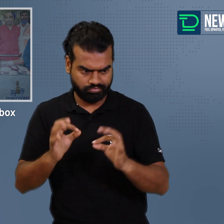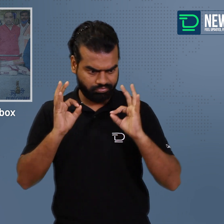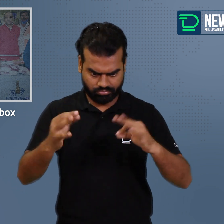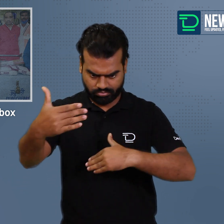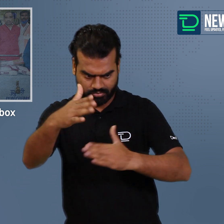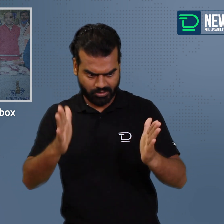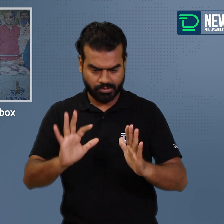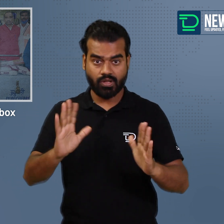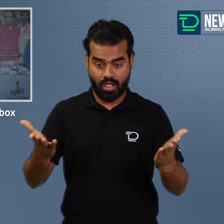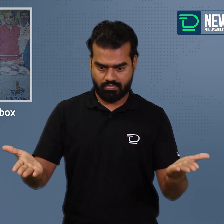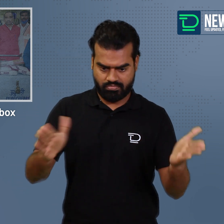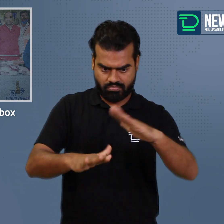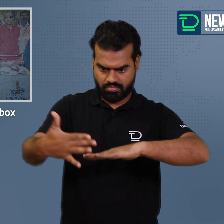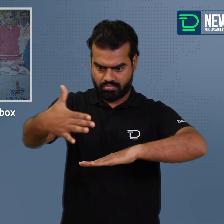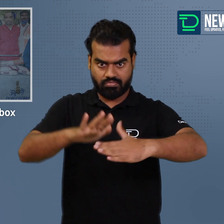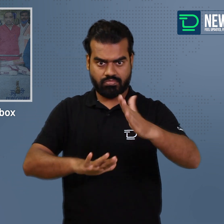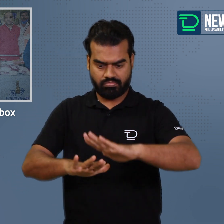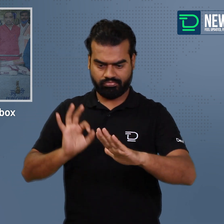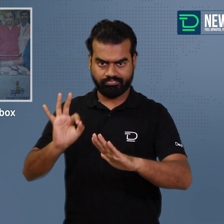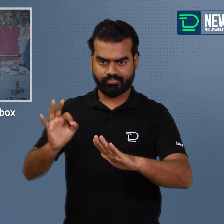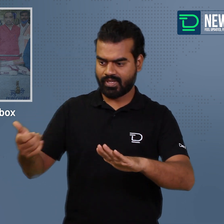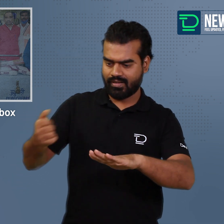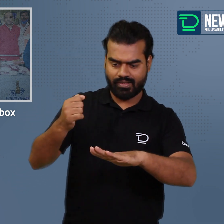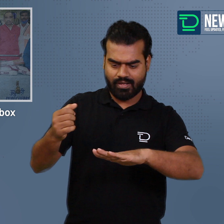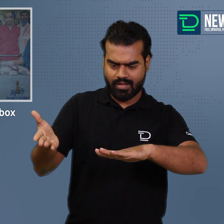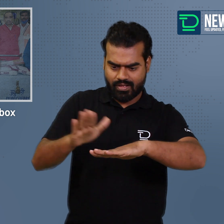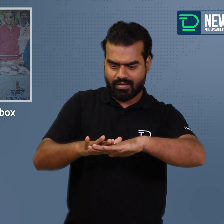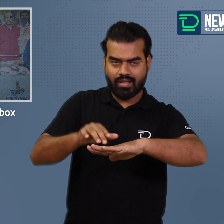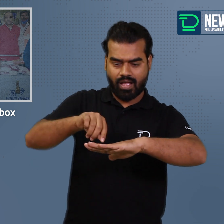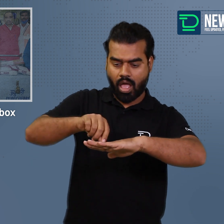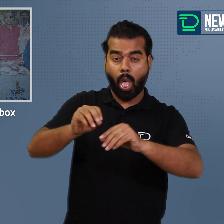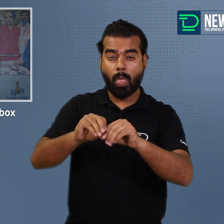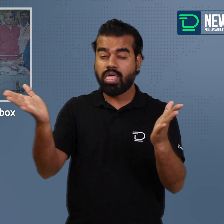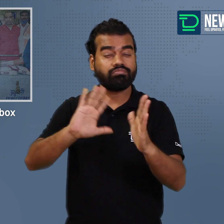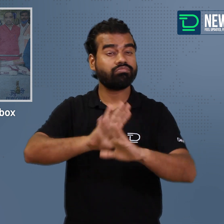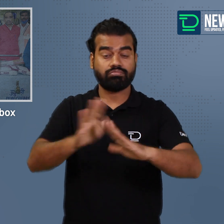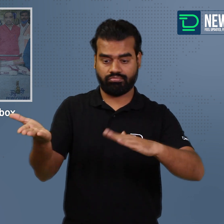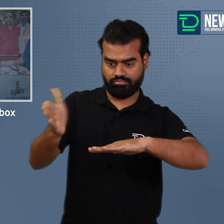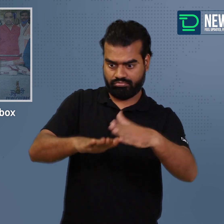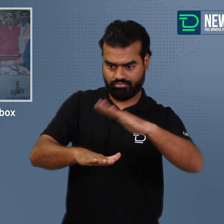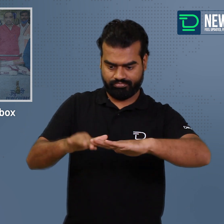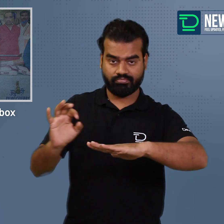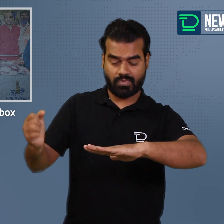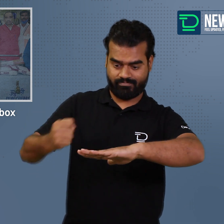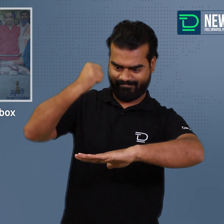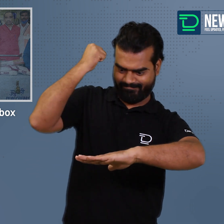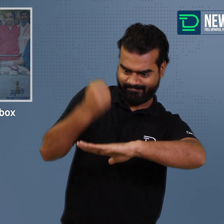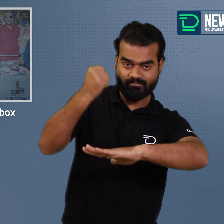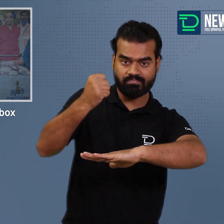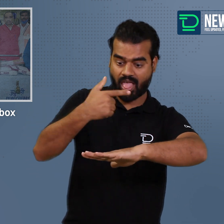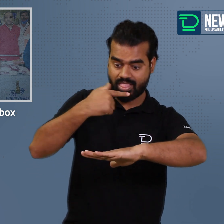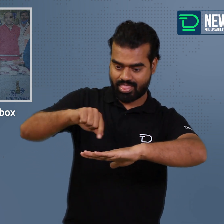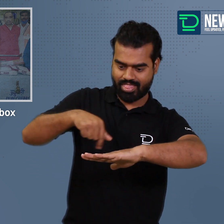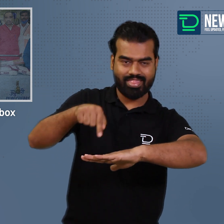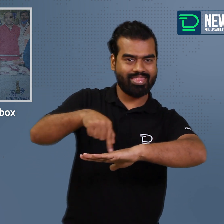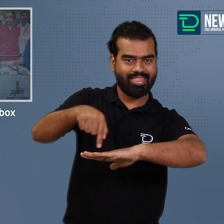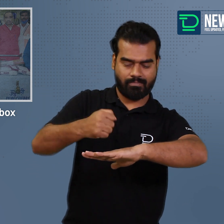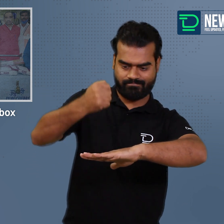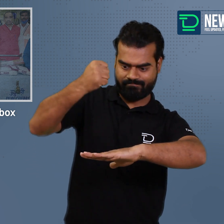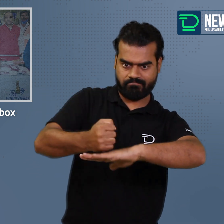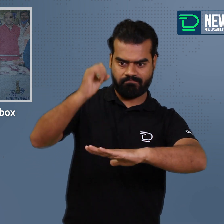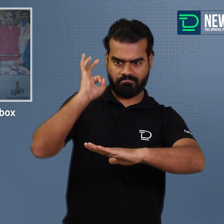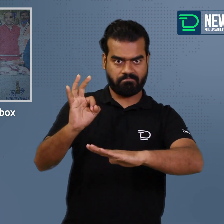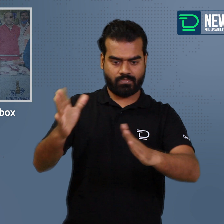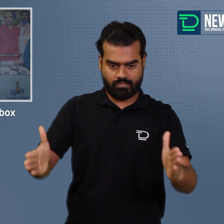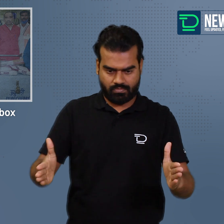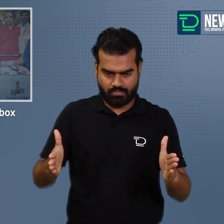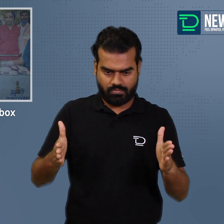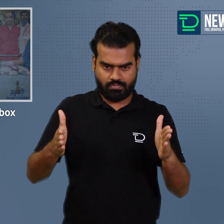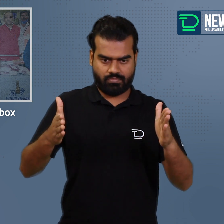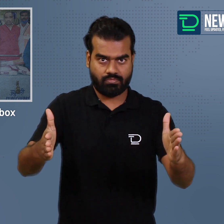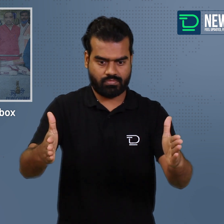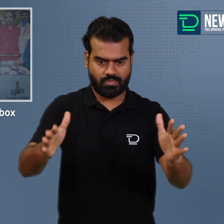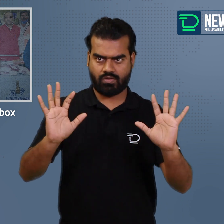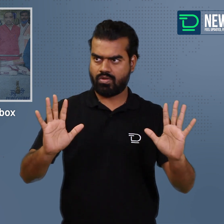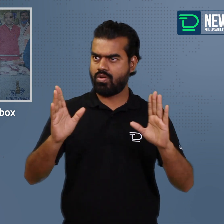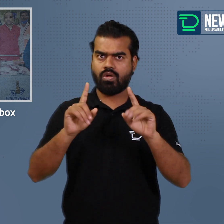in a disinfected room and the room will be locked and sealed and monitored